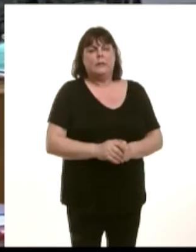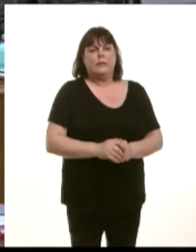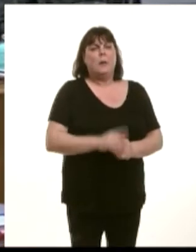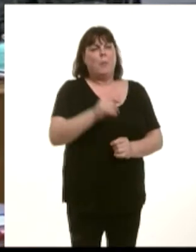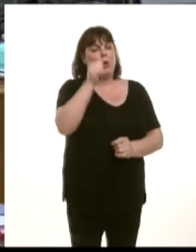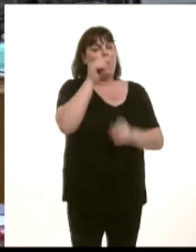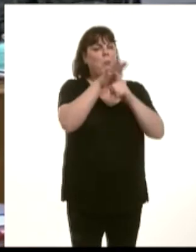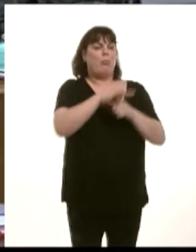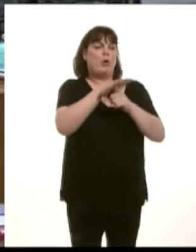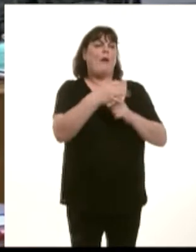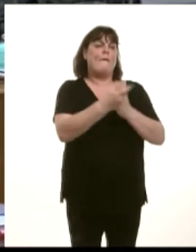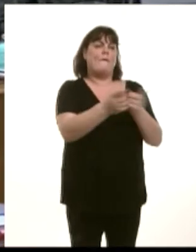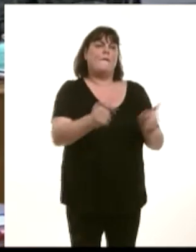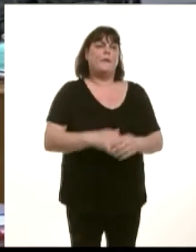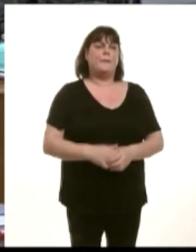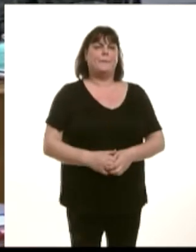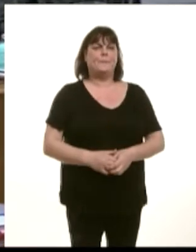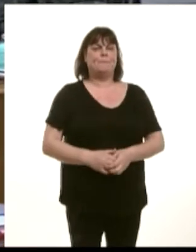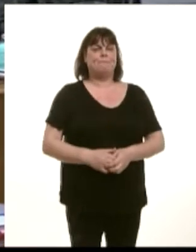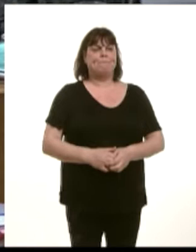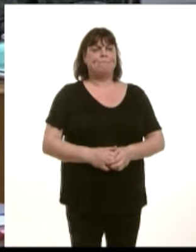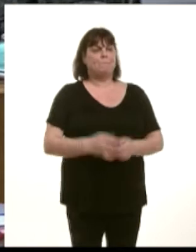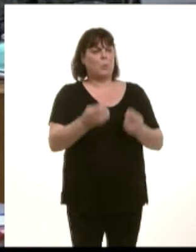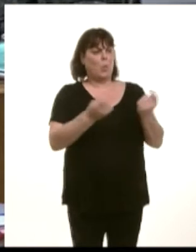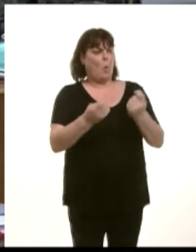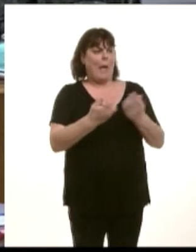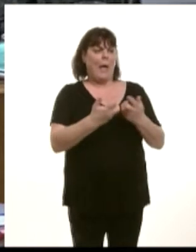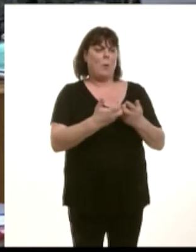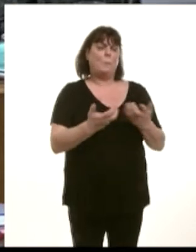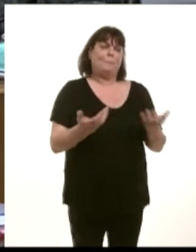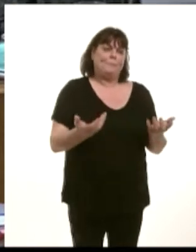Now, in terms of how we deal with those pressures, she will be aware of the primary care plan